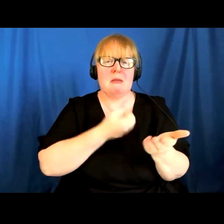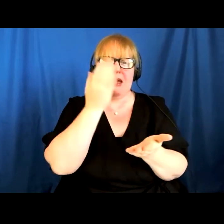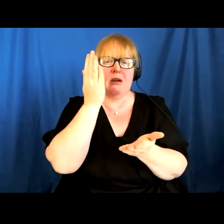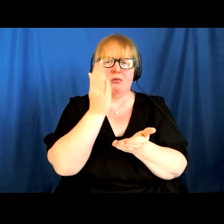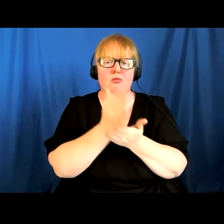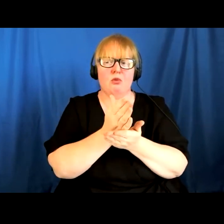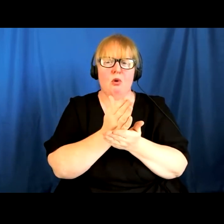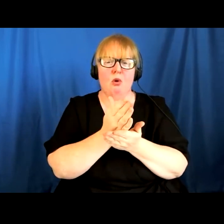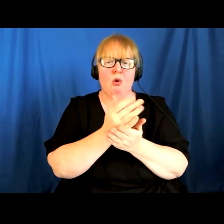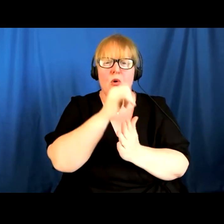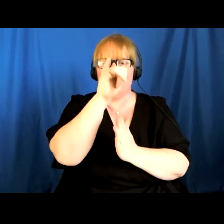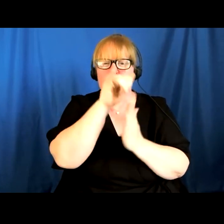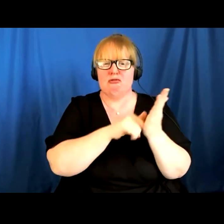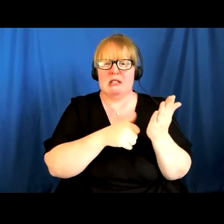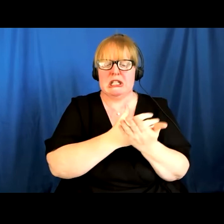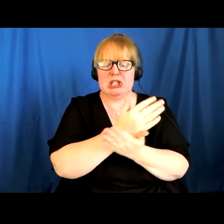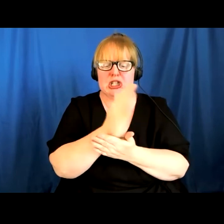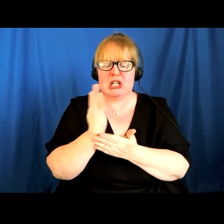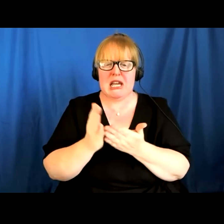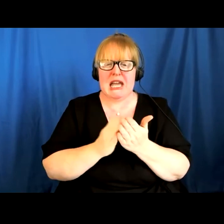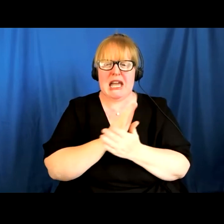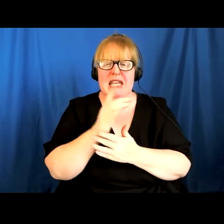shared, I think currently Ulrika your screen is still being shared.